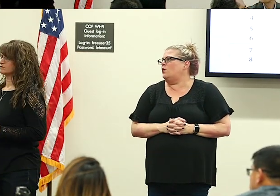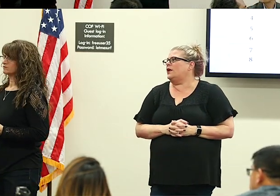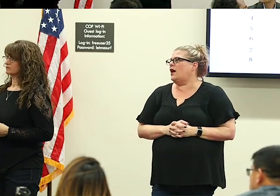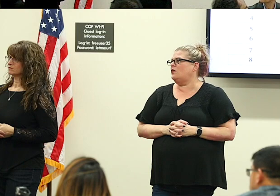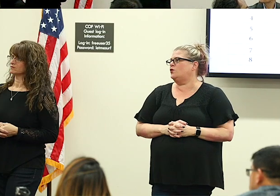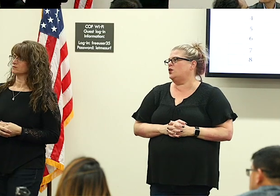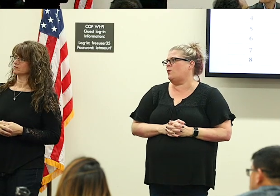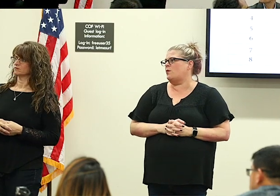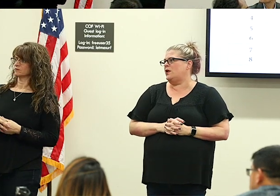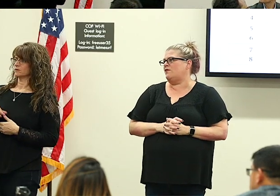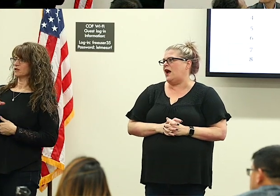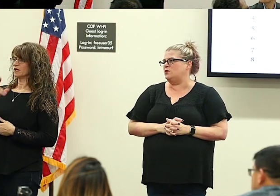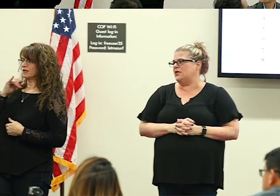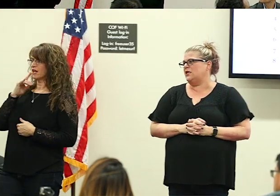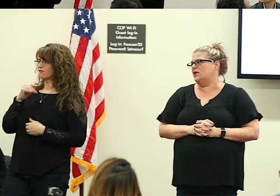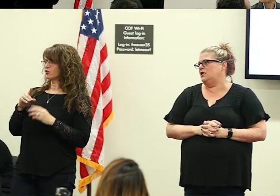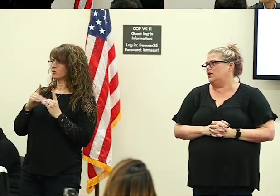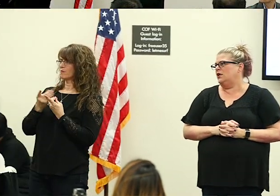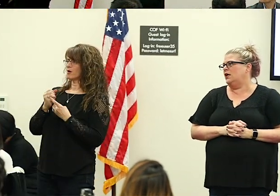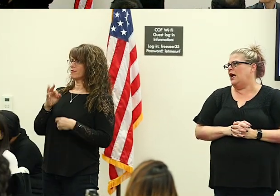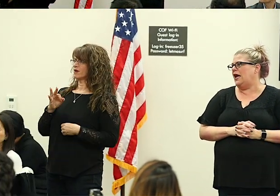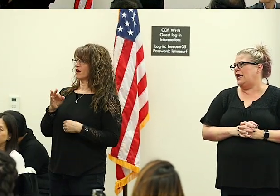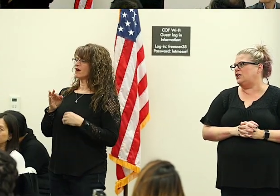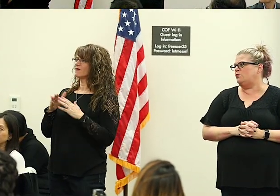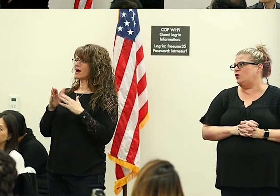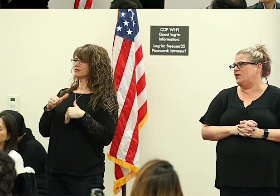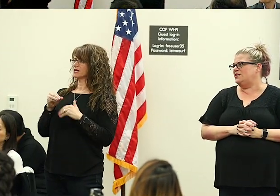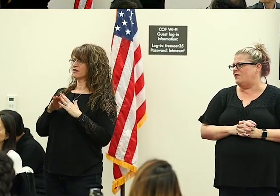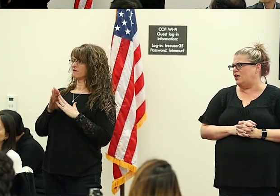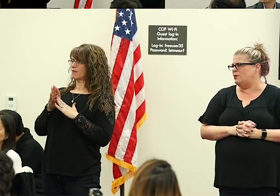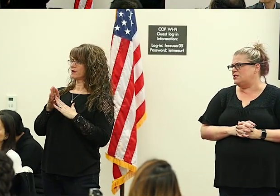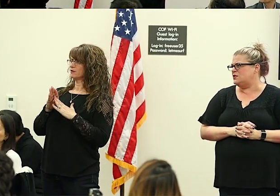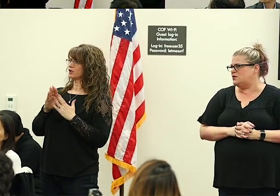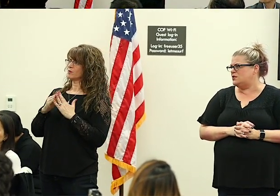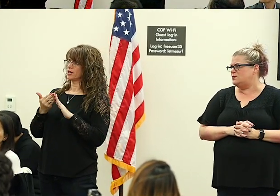[Attendee Through Translator] So Calgary Department of Housing and Community Development,